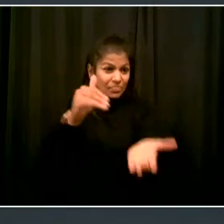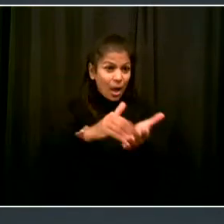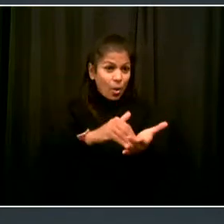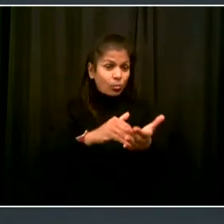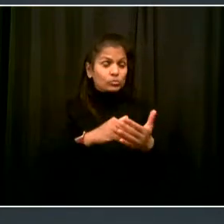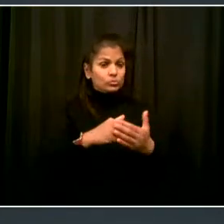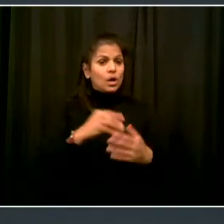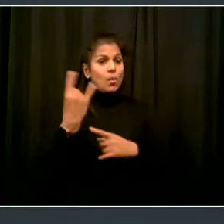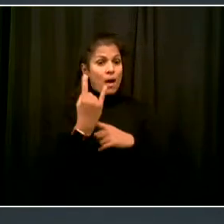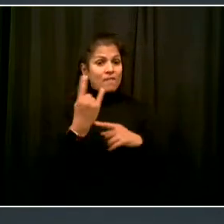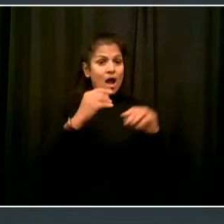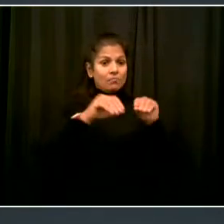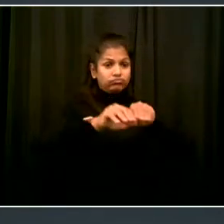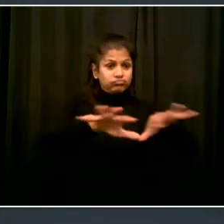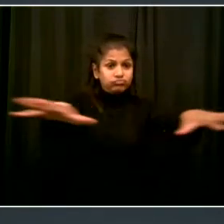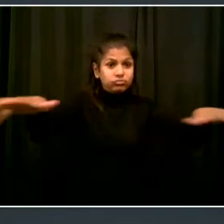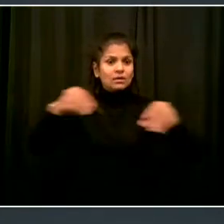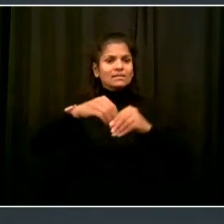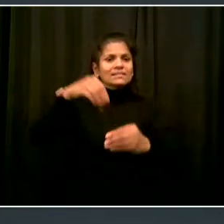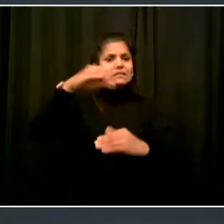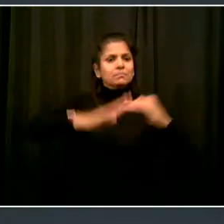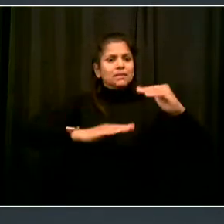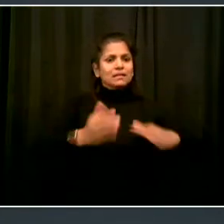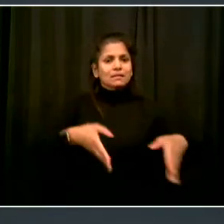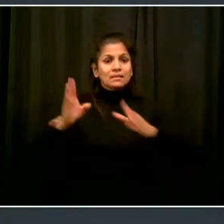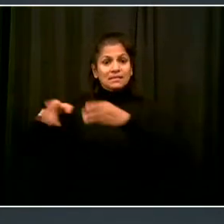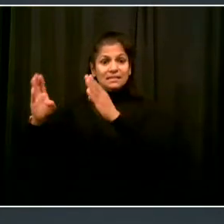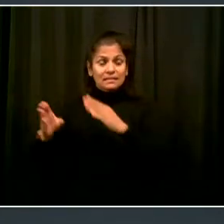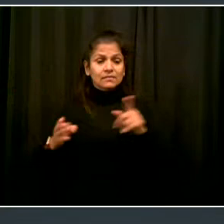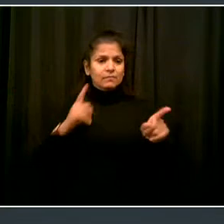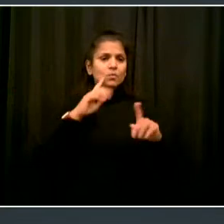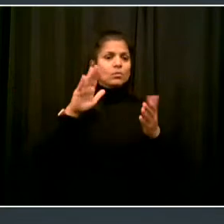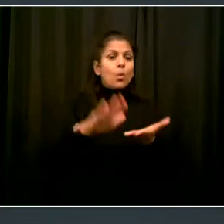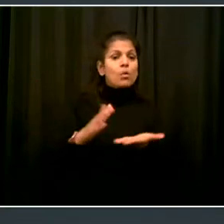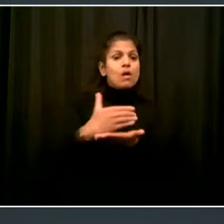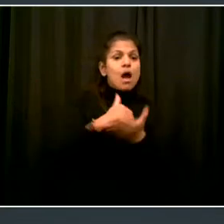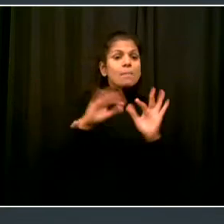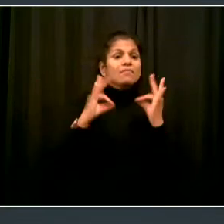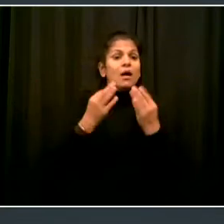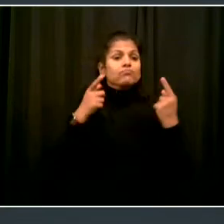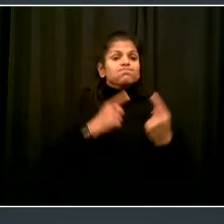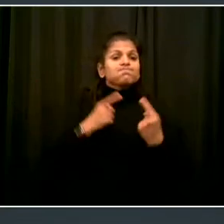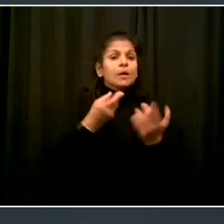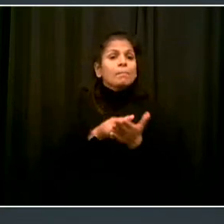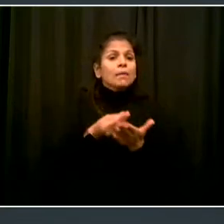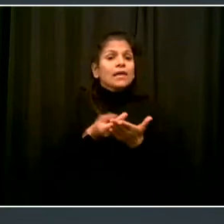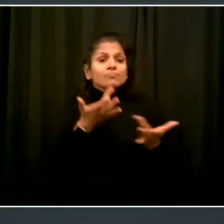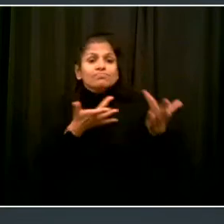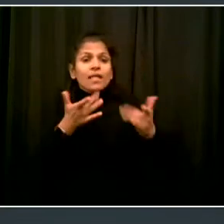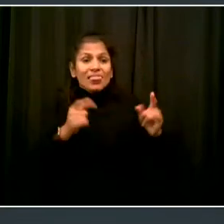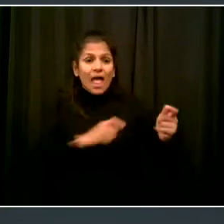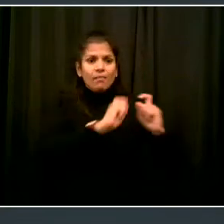HOUSEHOLDS JUST IN THOSE COMMUNITY STRICTS. AA NDMORE IMPORTANTLY, OVERALL,